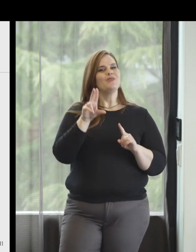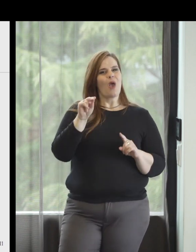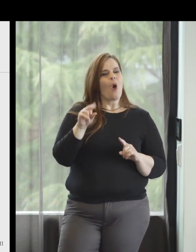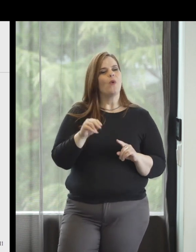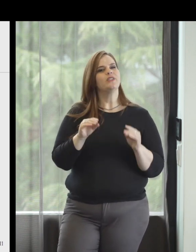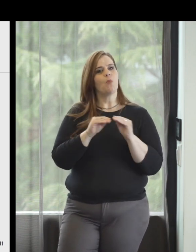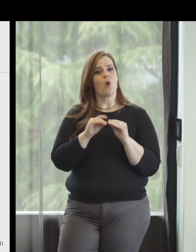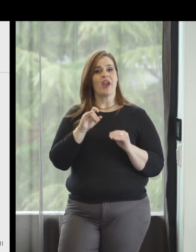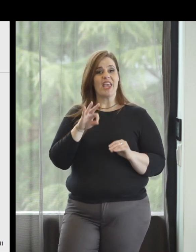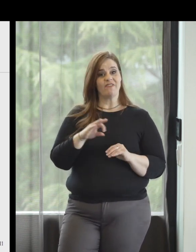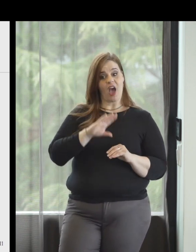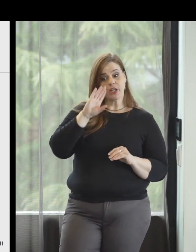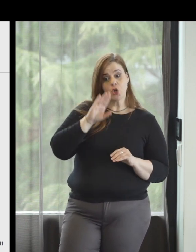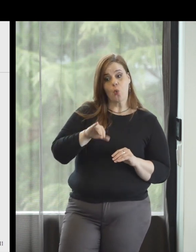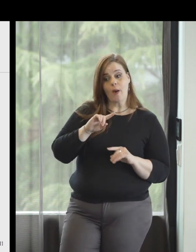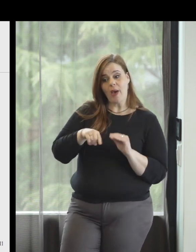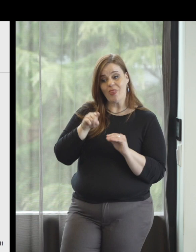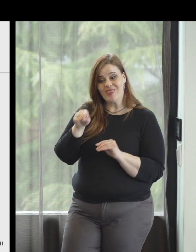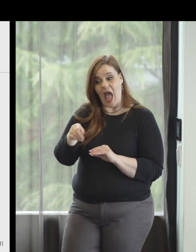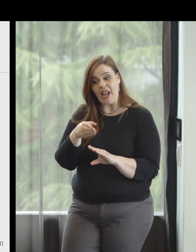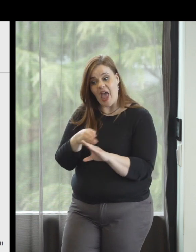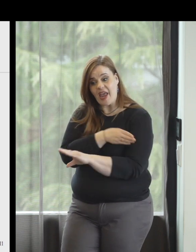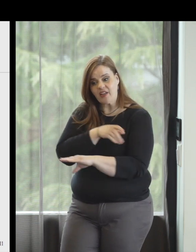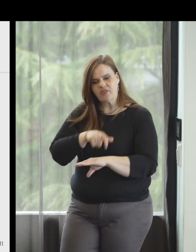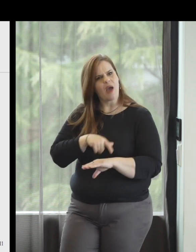even come here that's really an important part of the